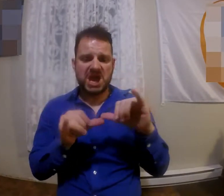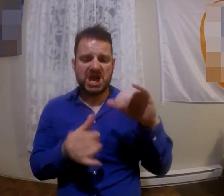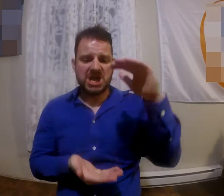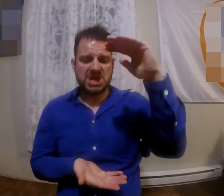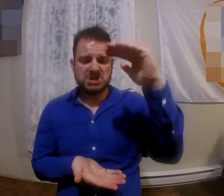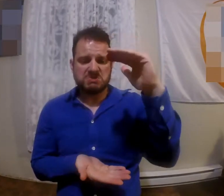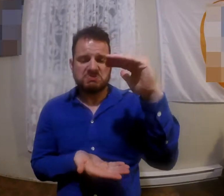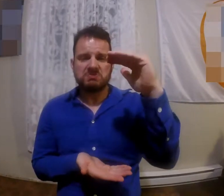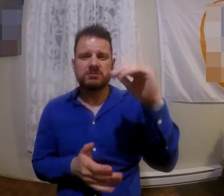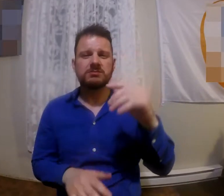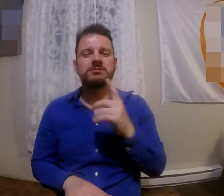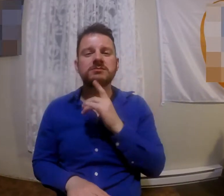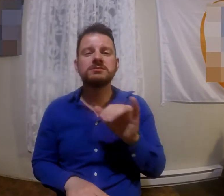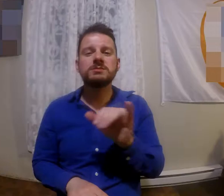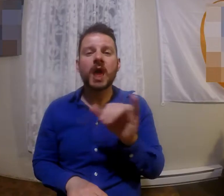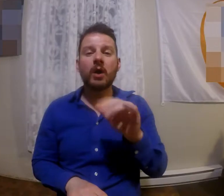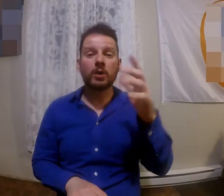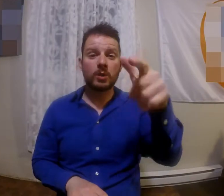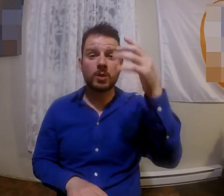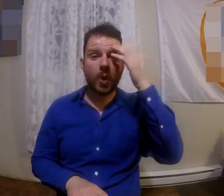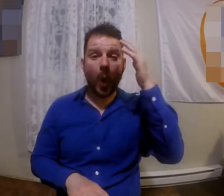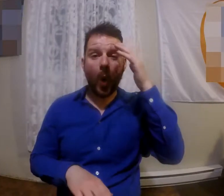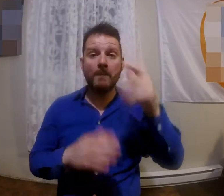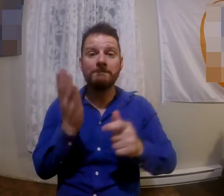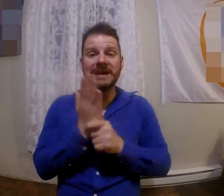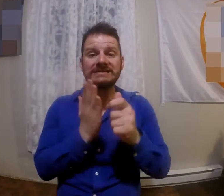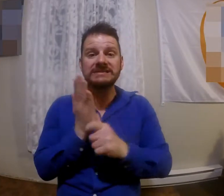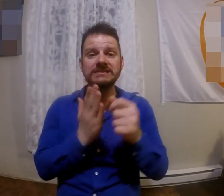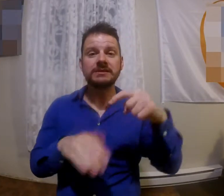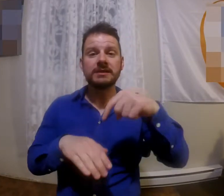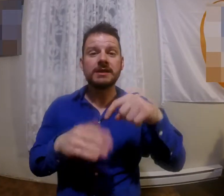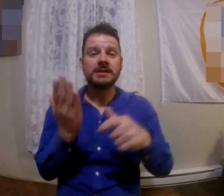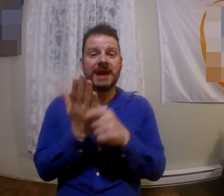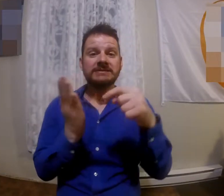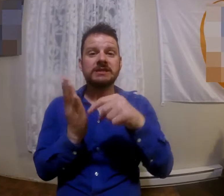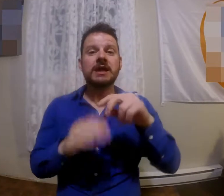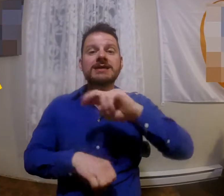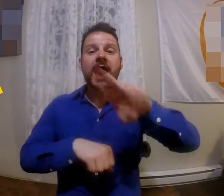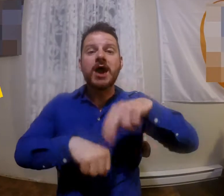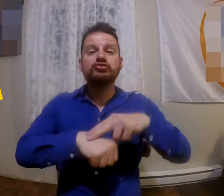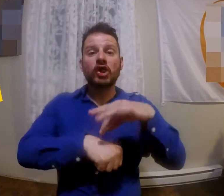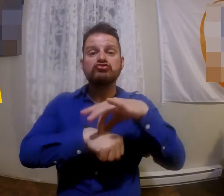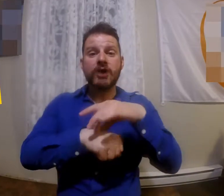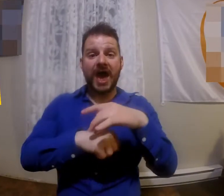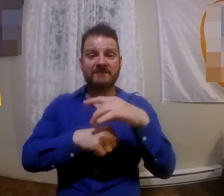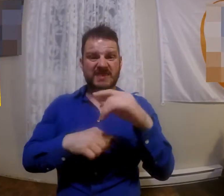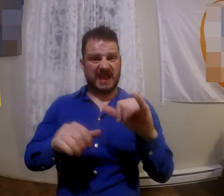A puffin is as small as a famous magazine, National Geographic --